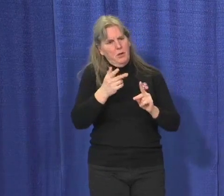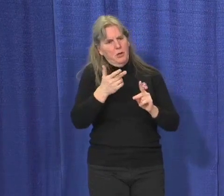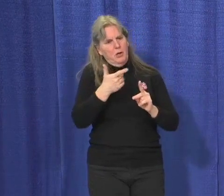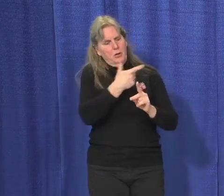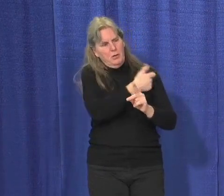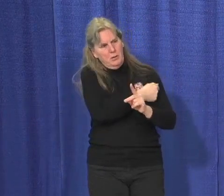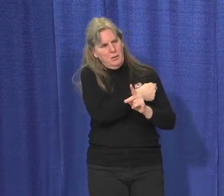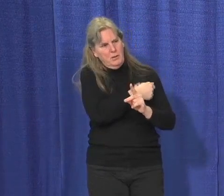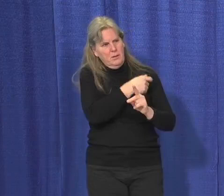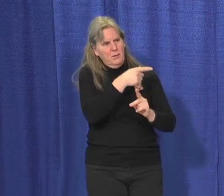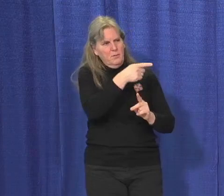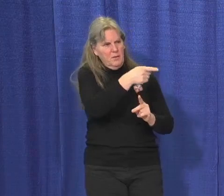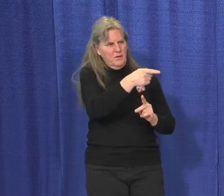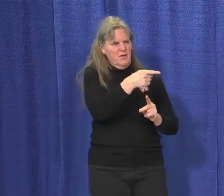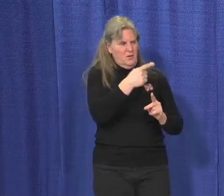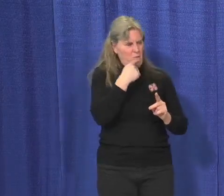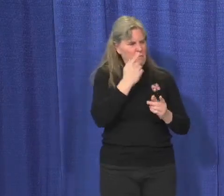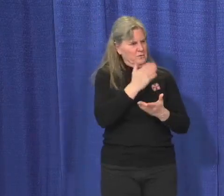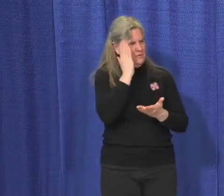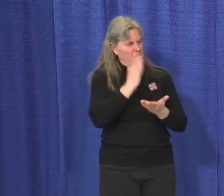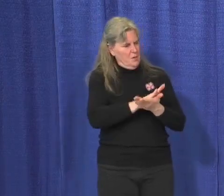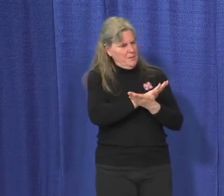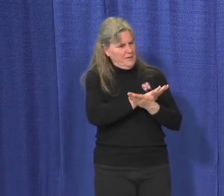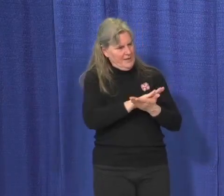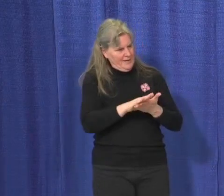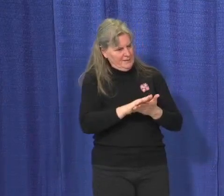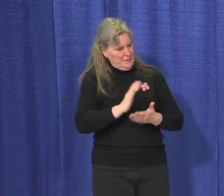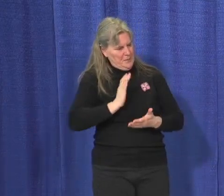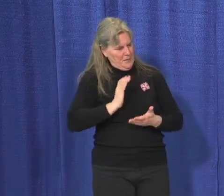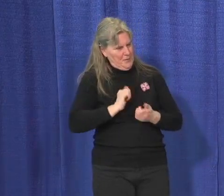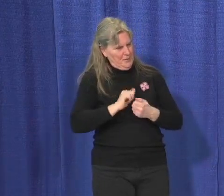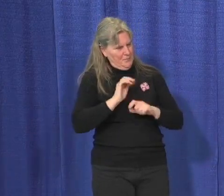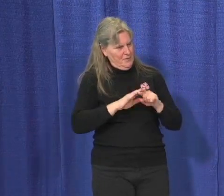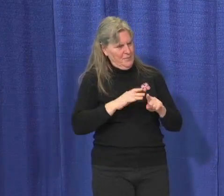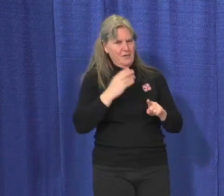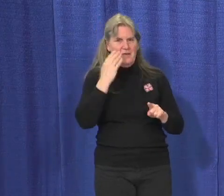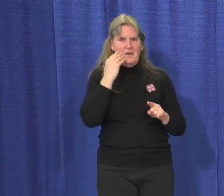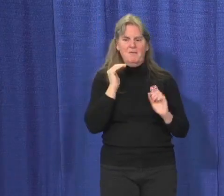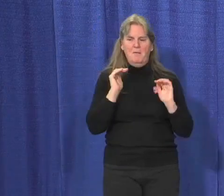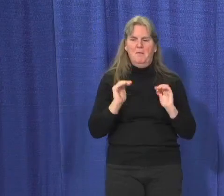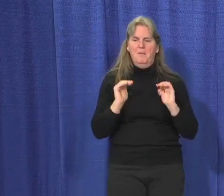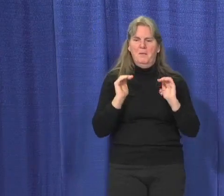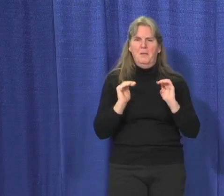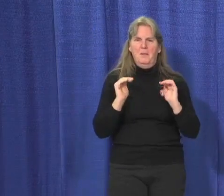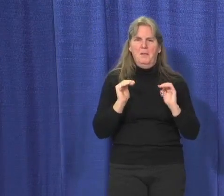point at which an and you stop playing nice if the vaccination,